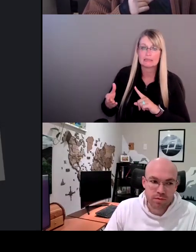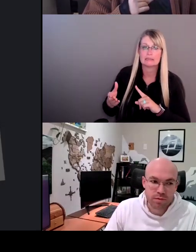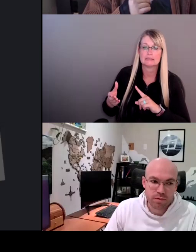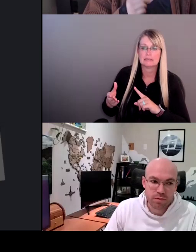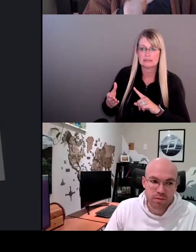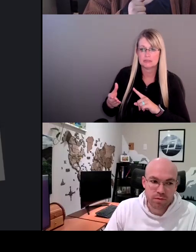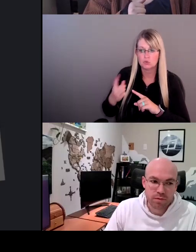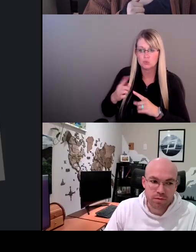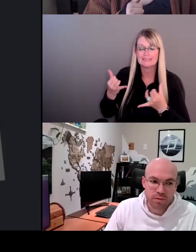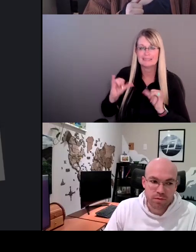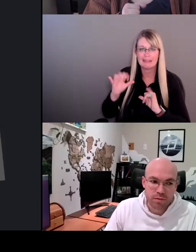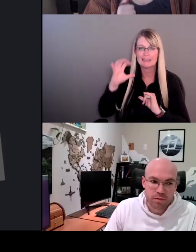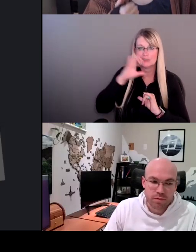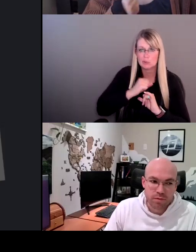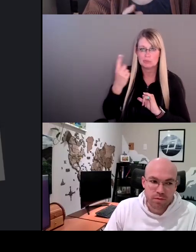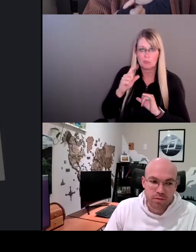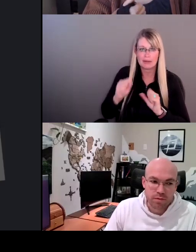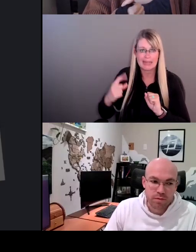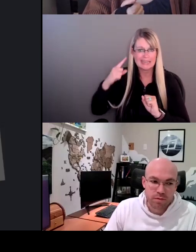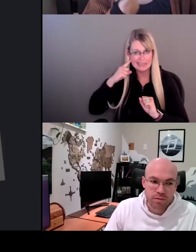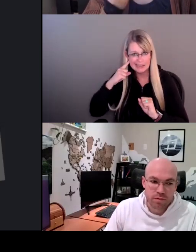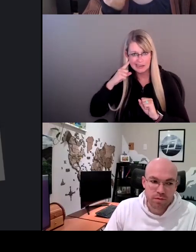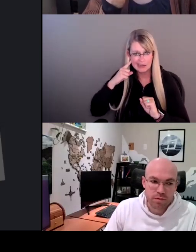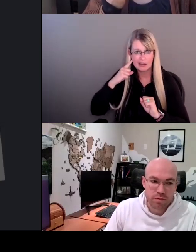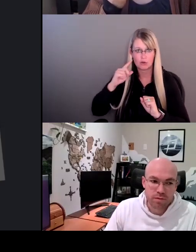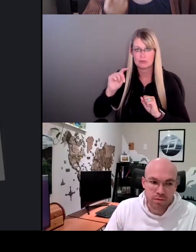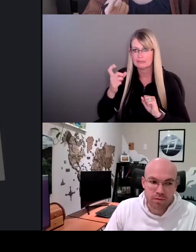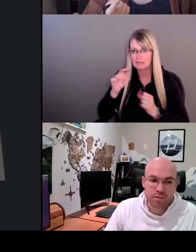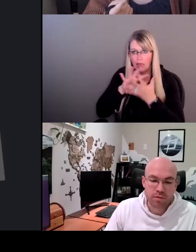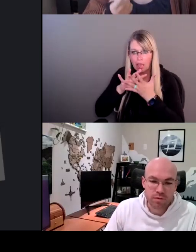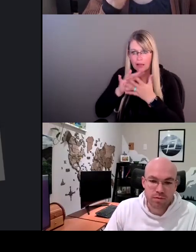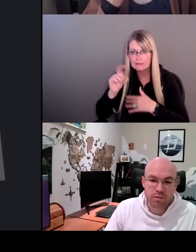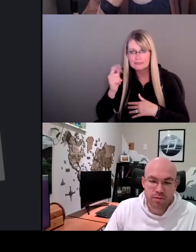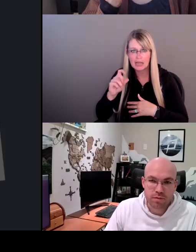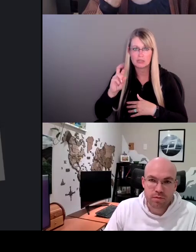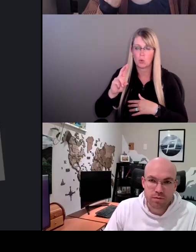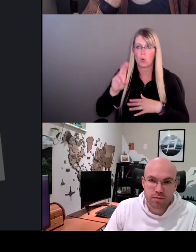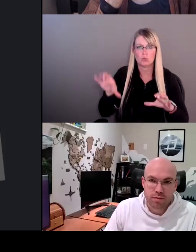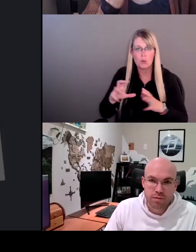you are still assuming that someone can hear some garbled text or do a math problem or